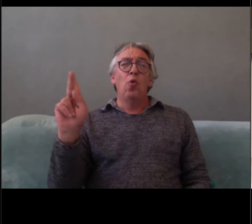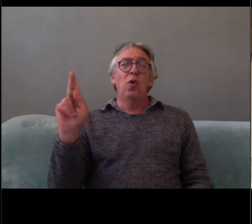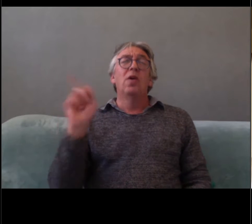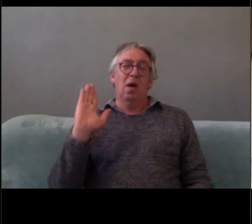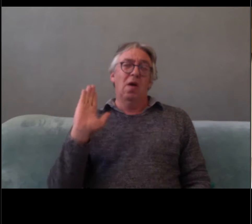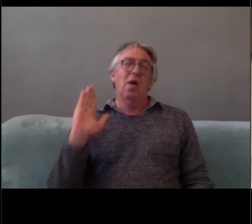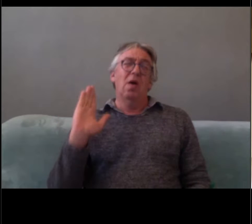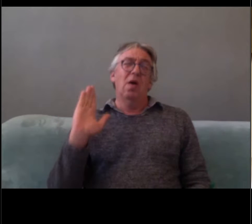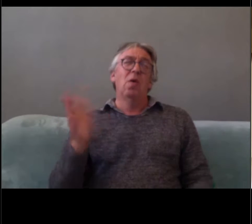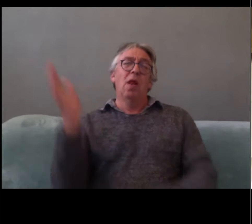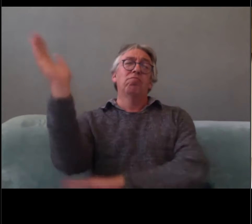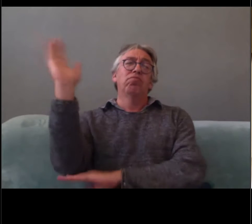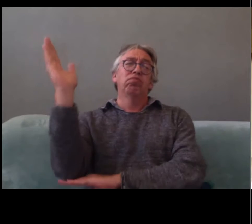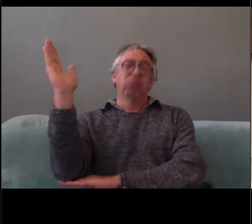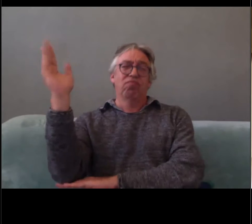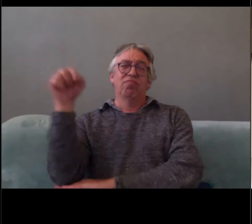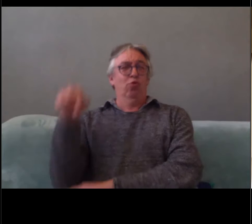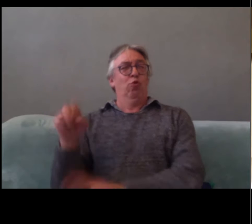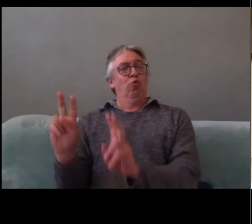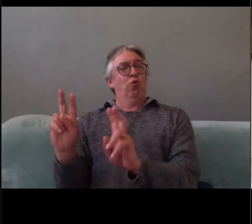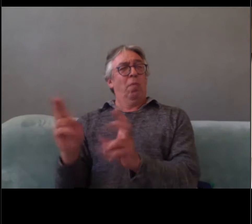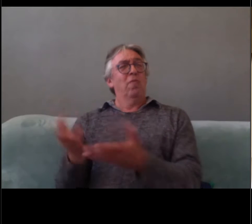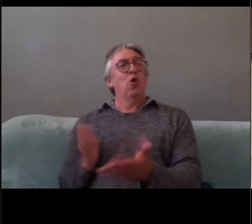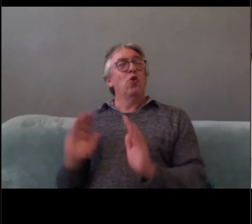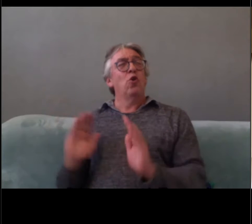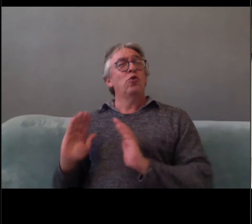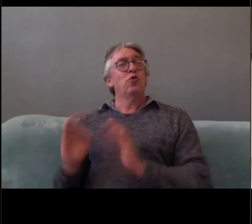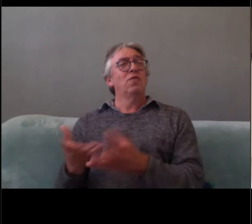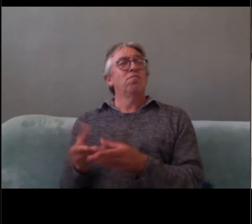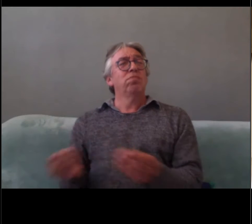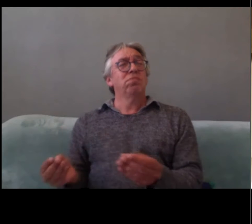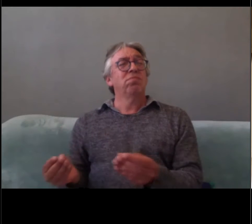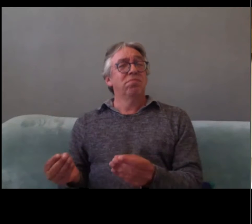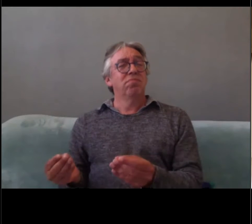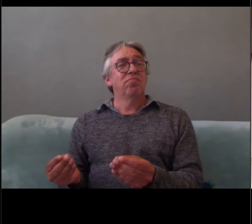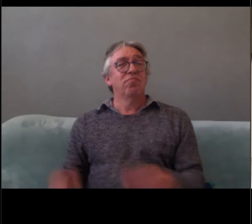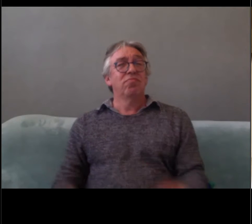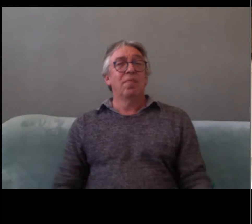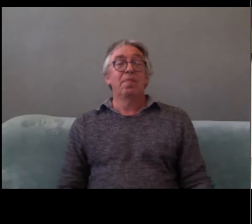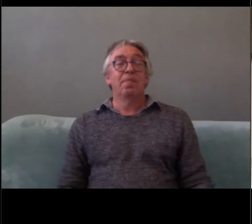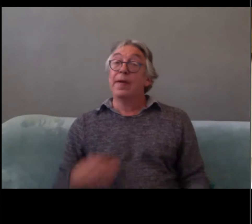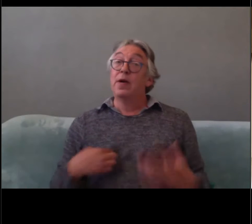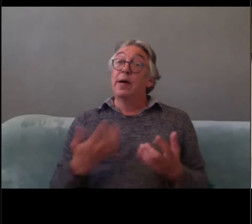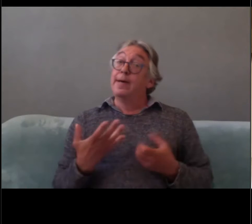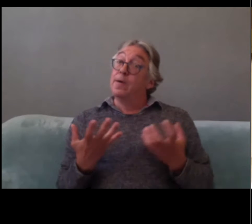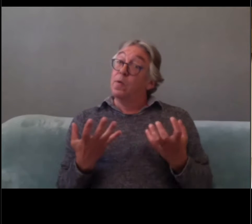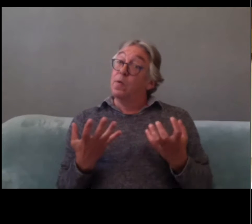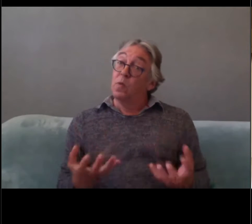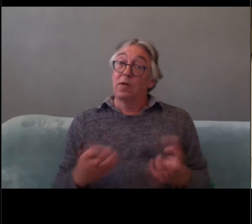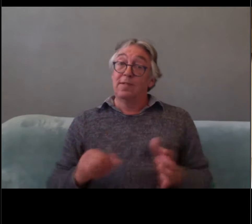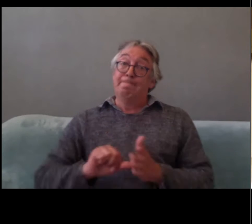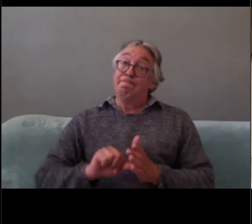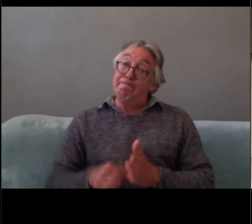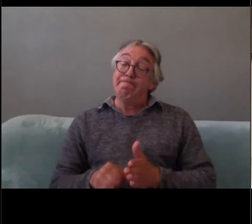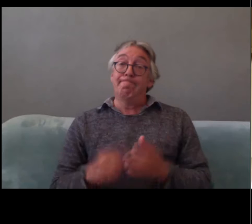What I wanted to really emphasize is that the disability movement